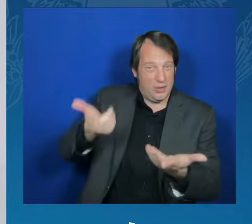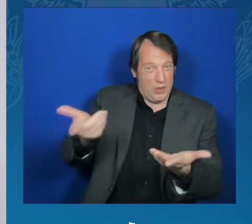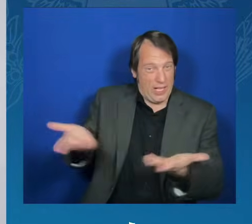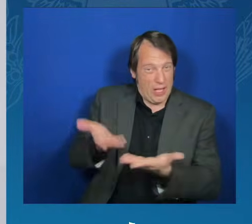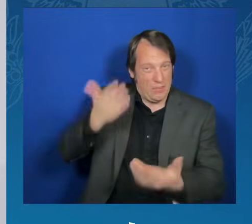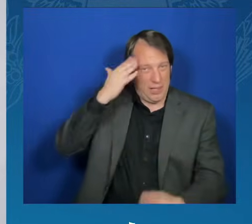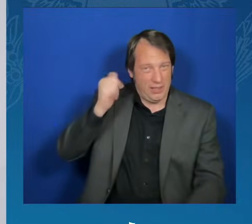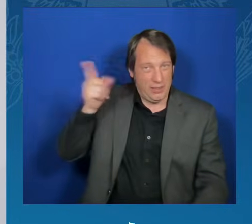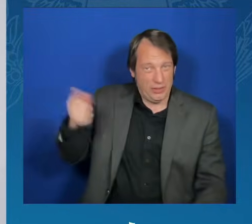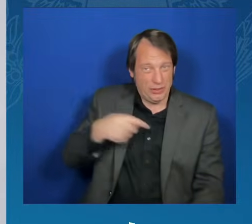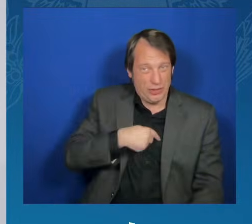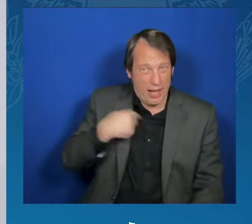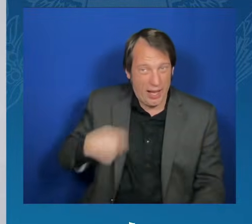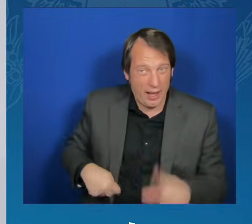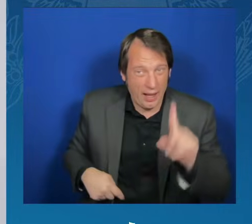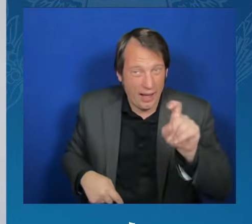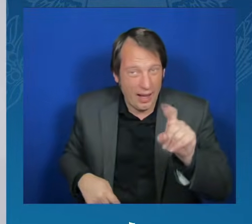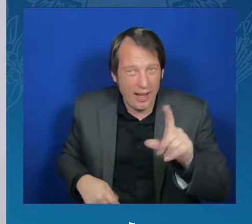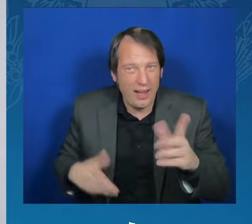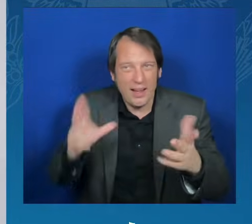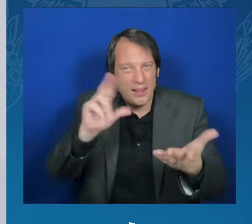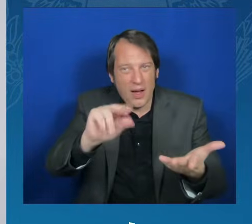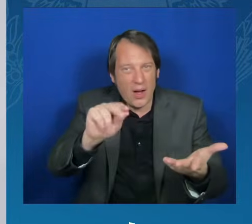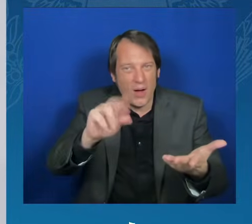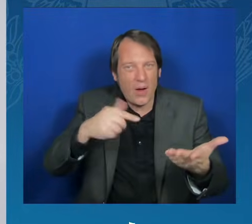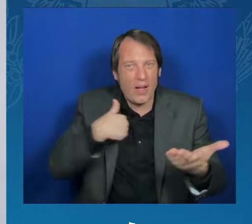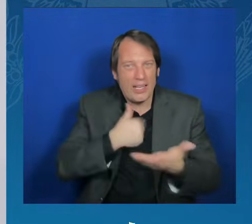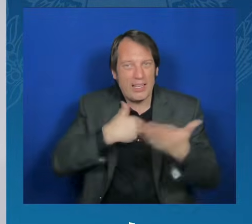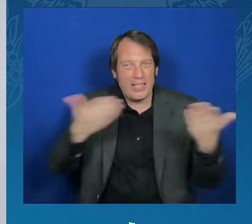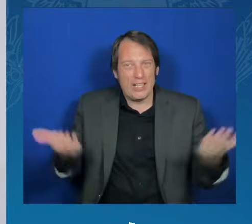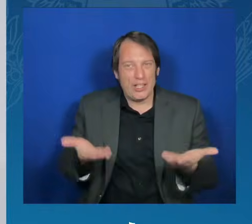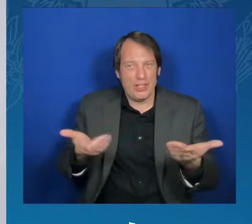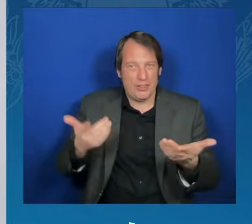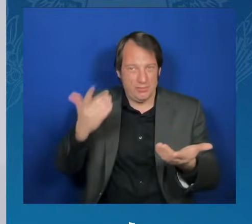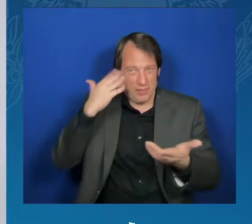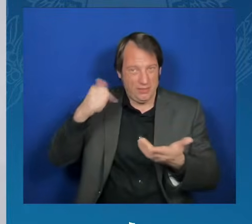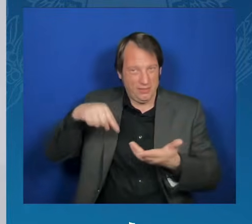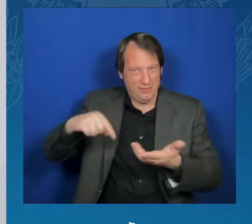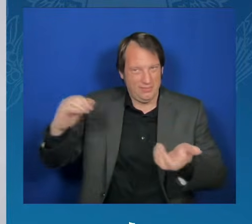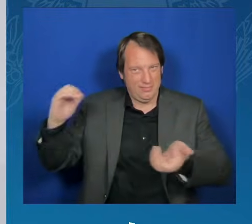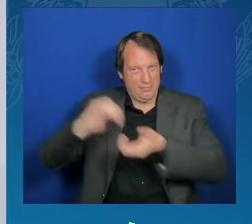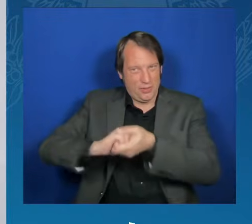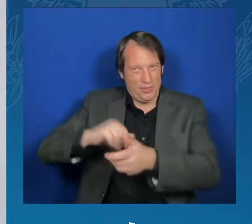And let's not forget ever the interconnected history between the United States and Africa